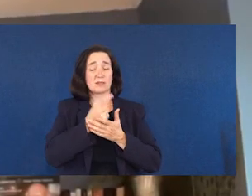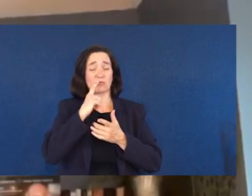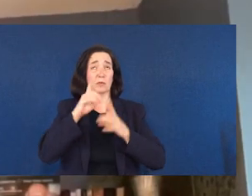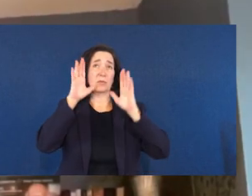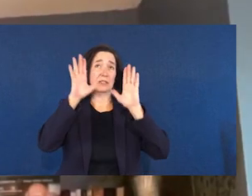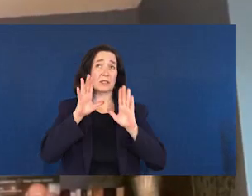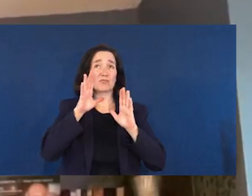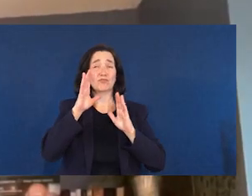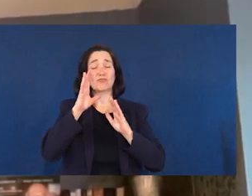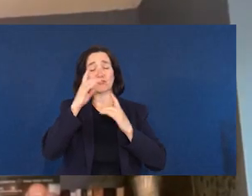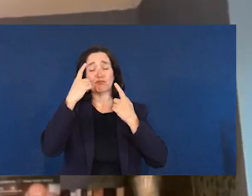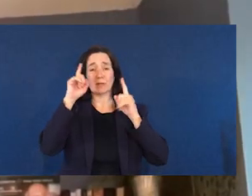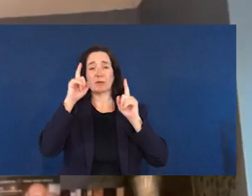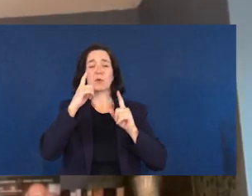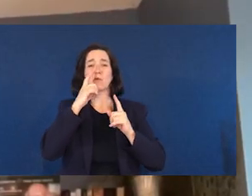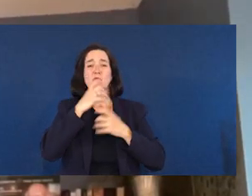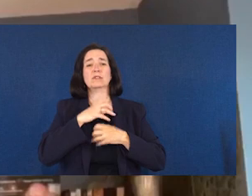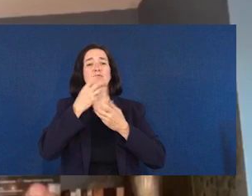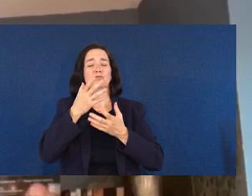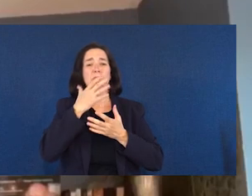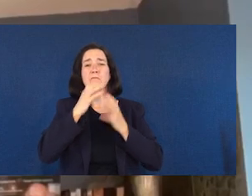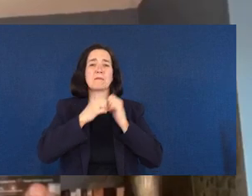Wishing you the best in this new adventure of your life.